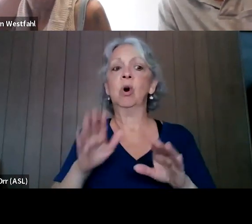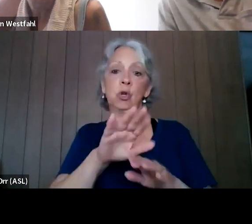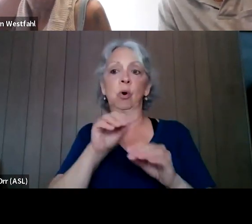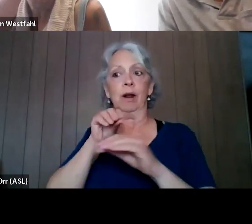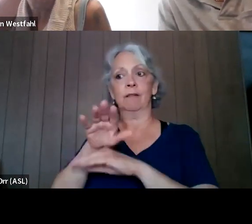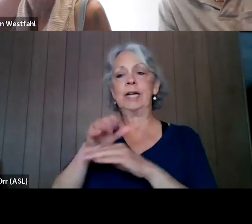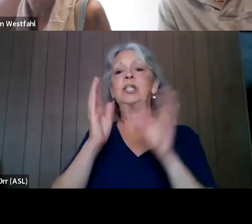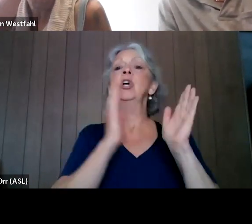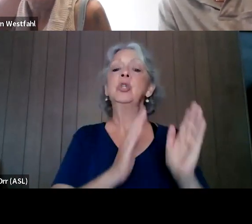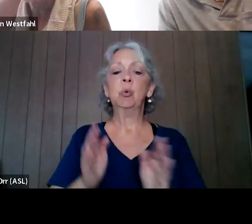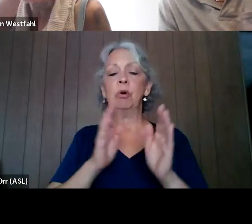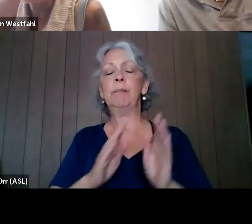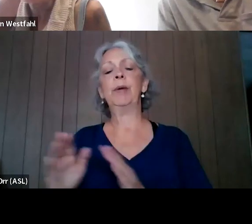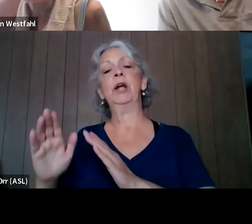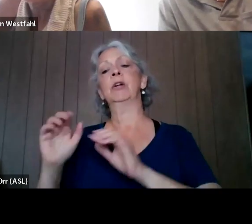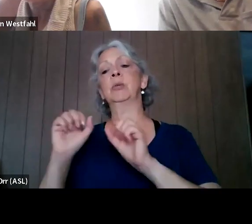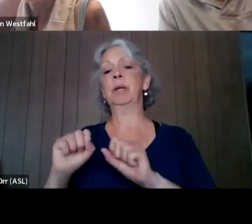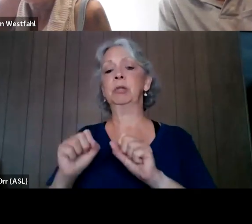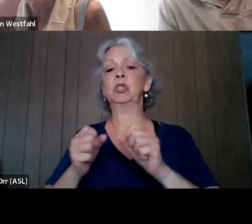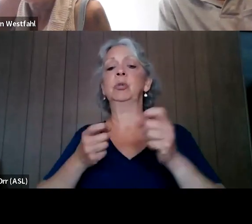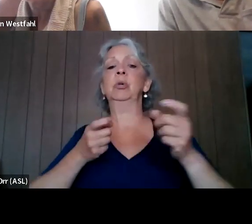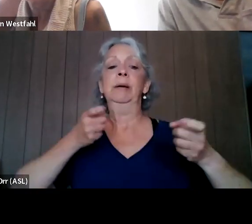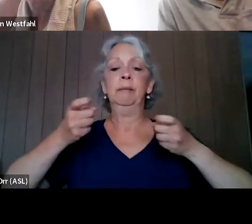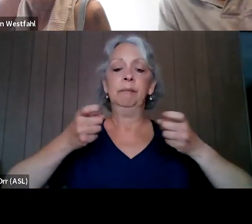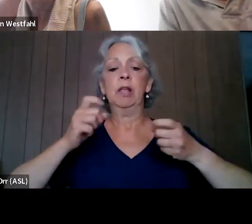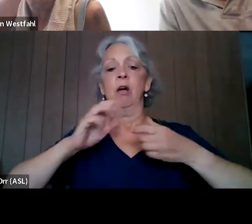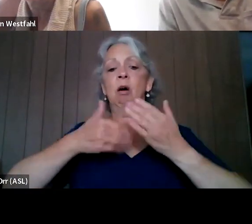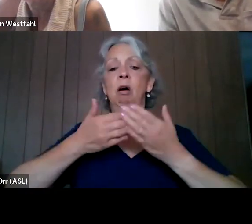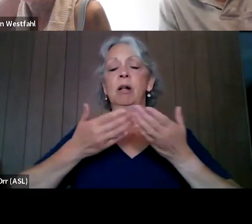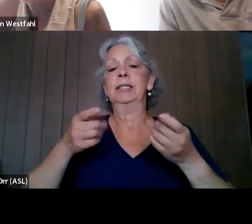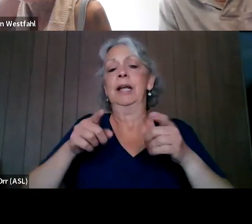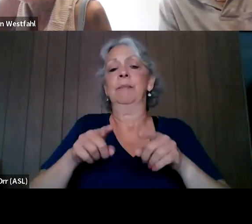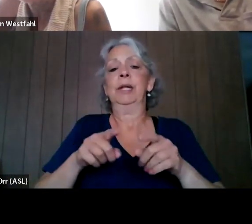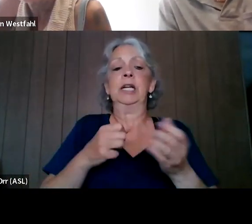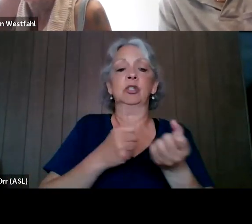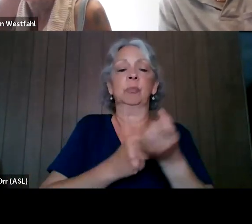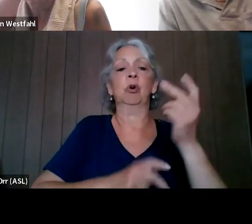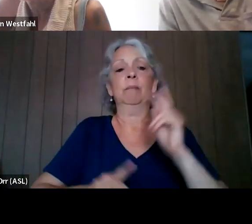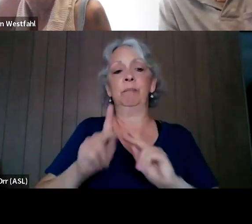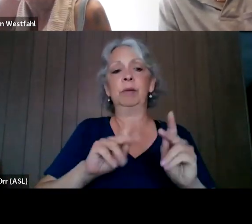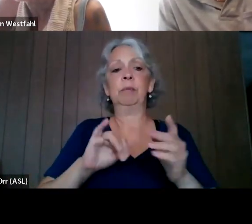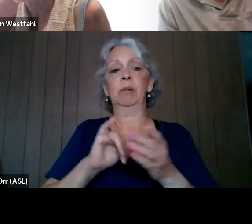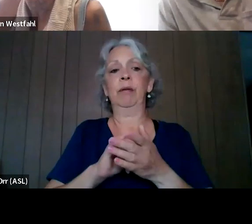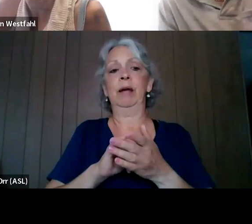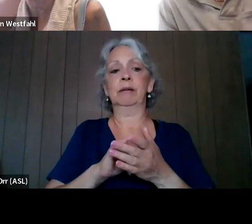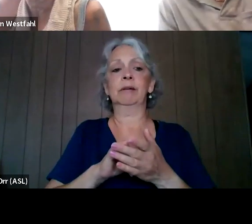to be able to, you know, deal with all that's happening to be able to better support people who are being impacted by xylazine?